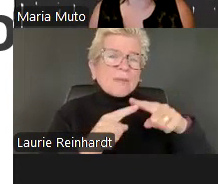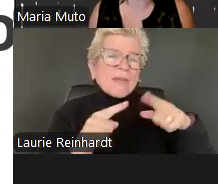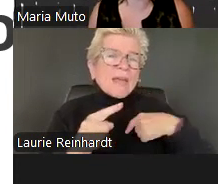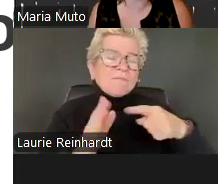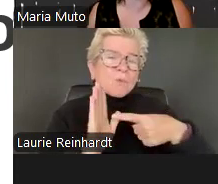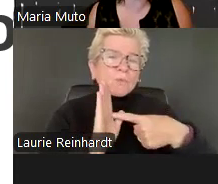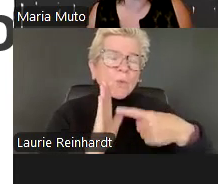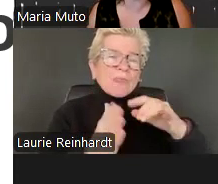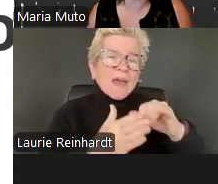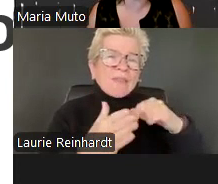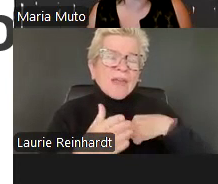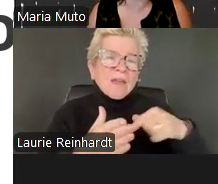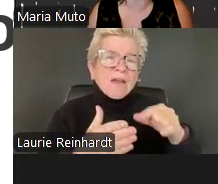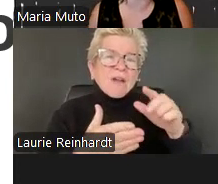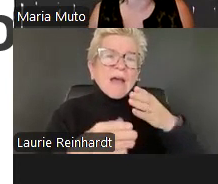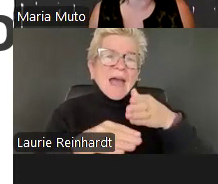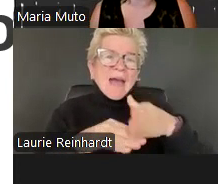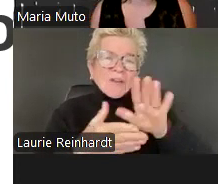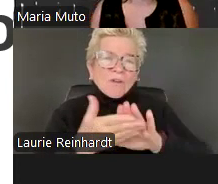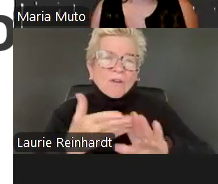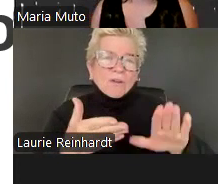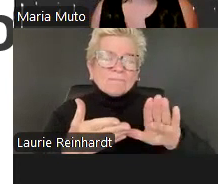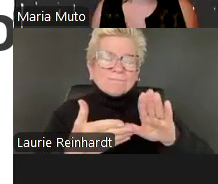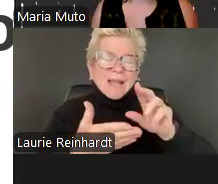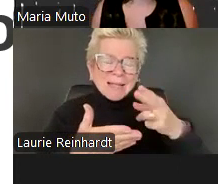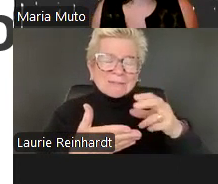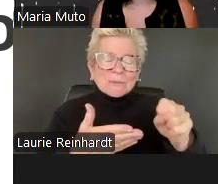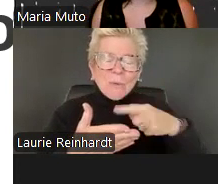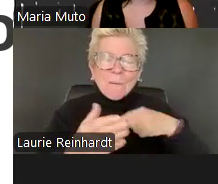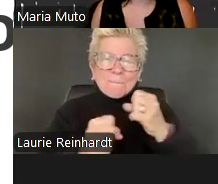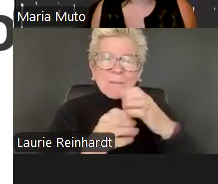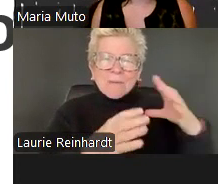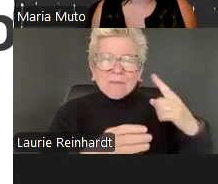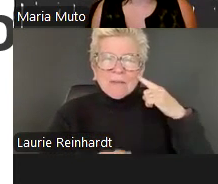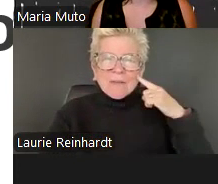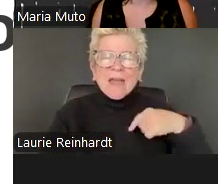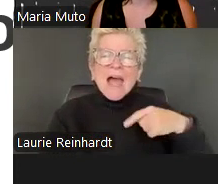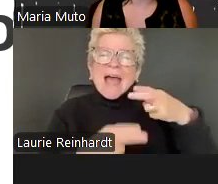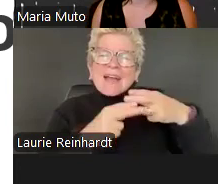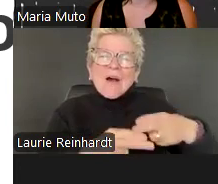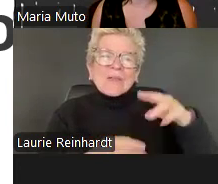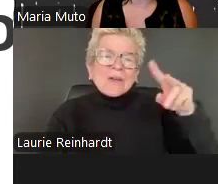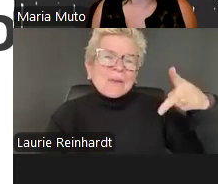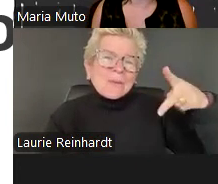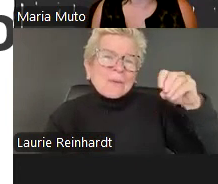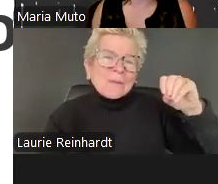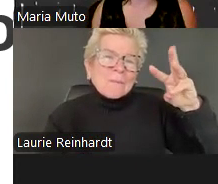English language arts and math. I call these powerups instead of graduation Pathways in my